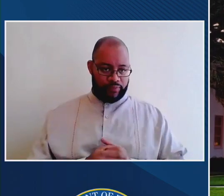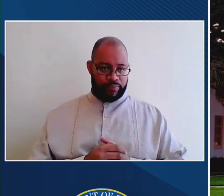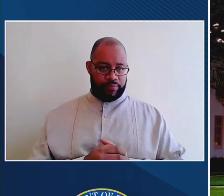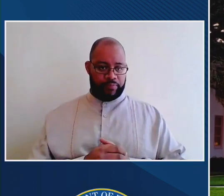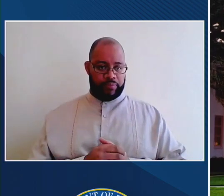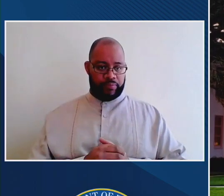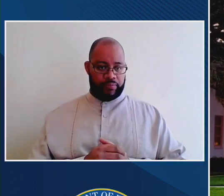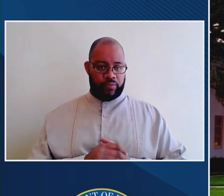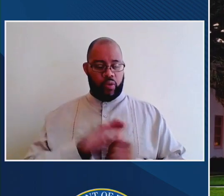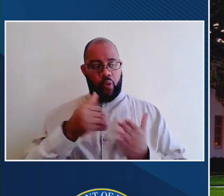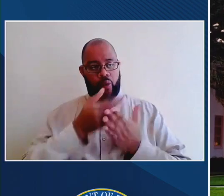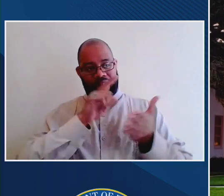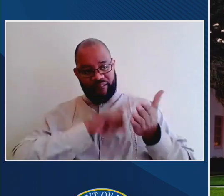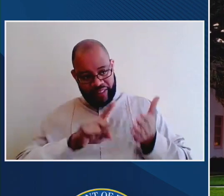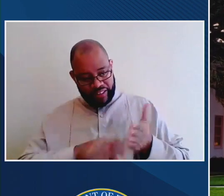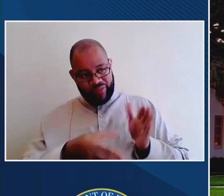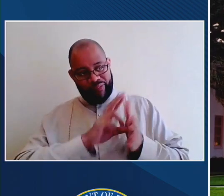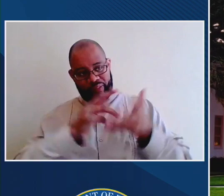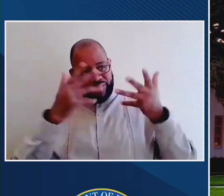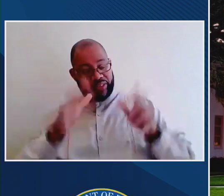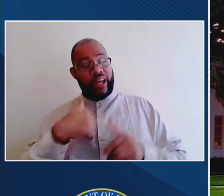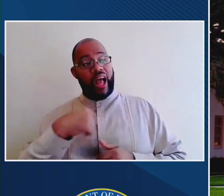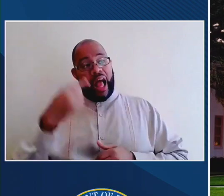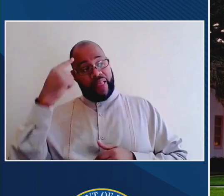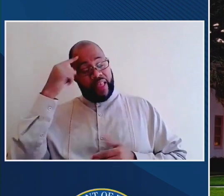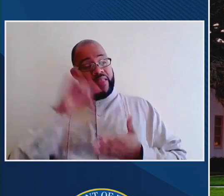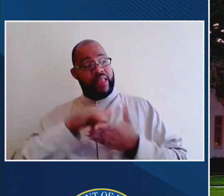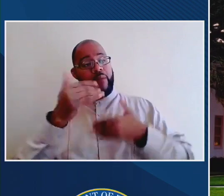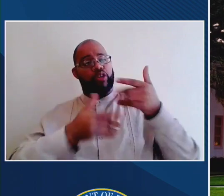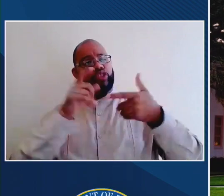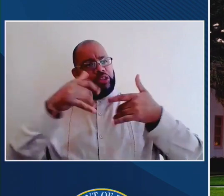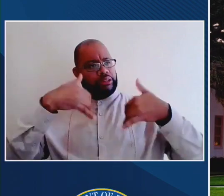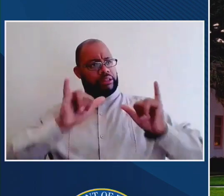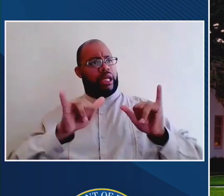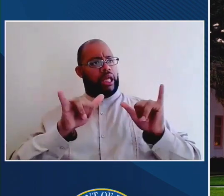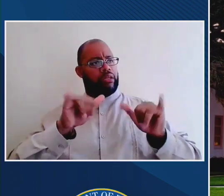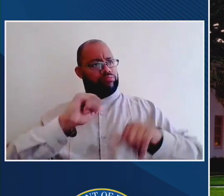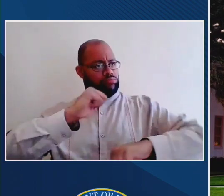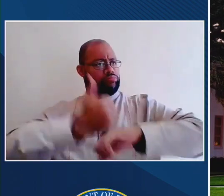vetted and reviewed. And so I think that process should still be in place before we